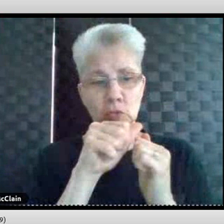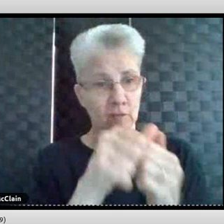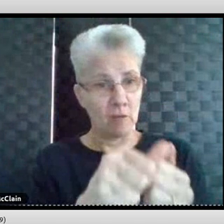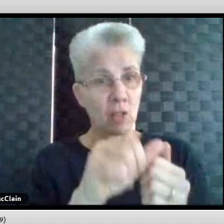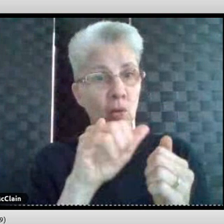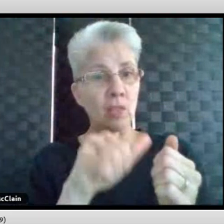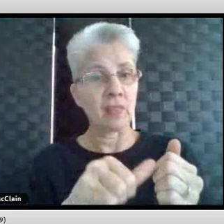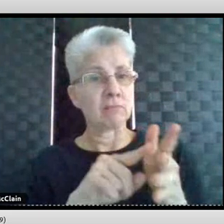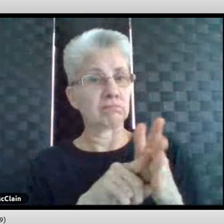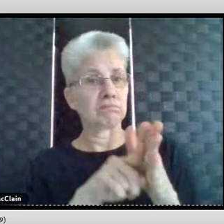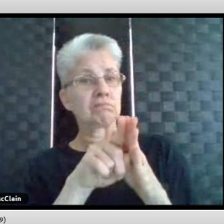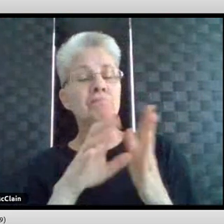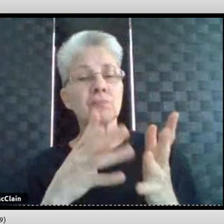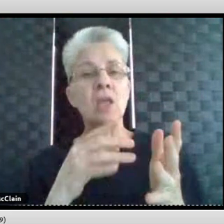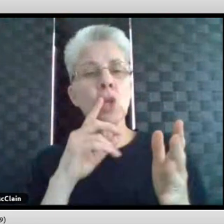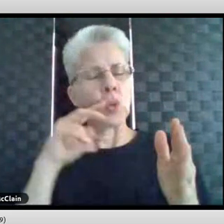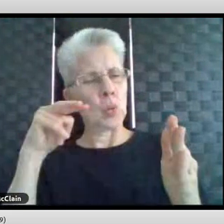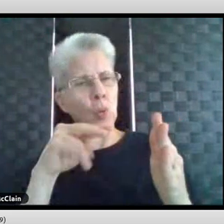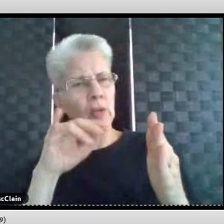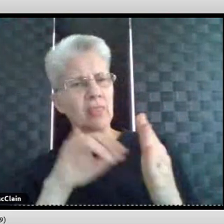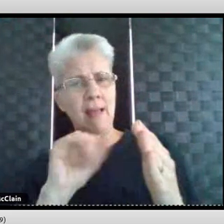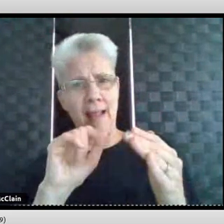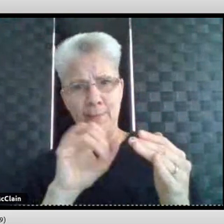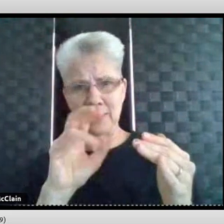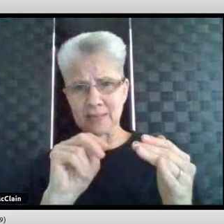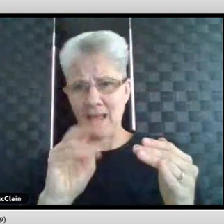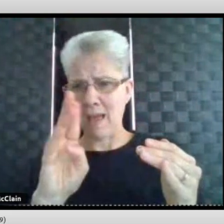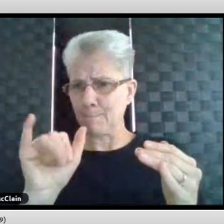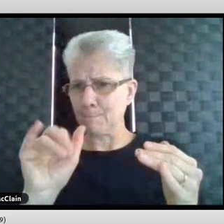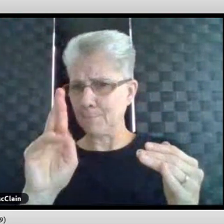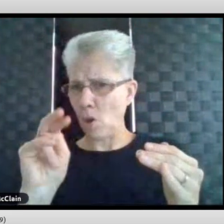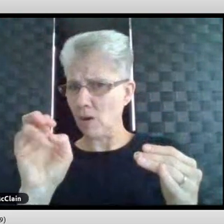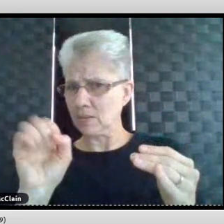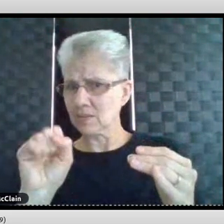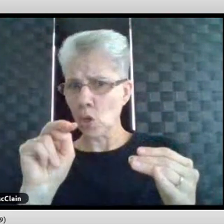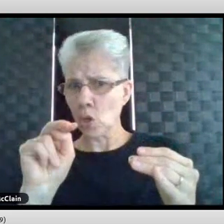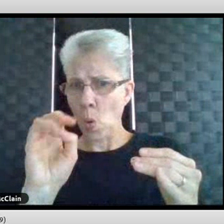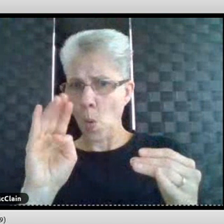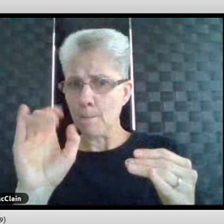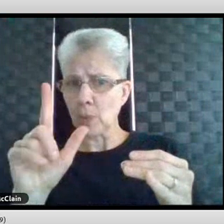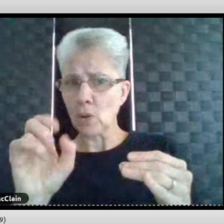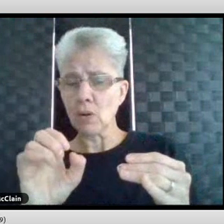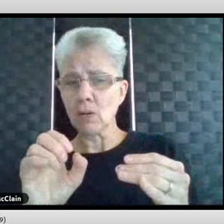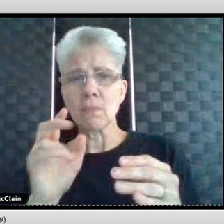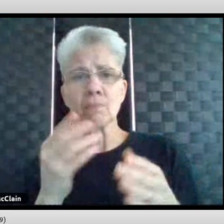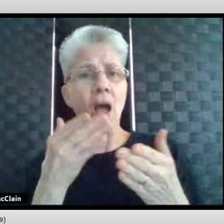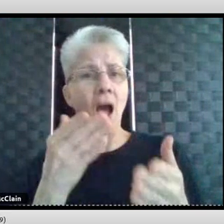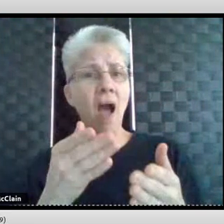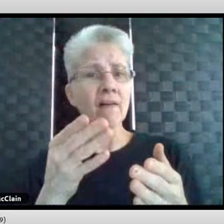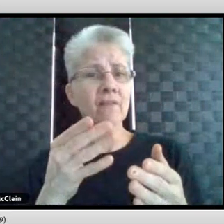When you look at that, does Amazon or Barnes & Noble offer a VR headset or a bird-watching backpack